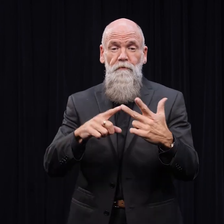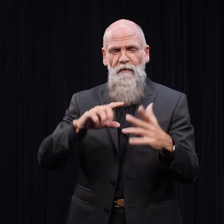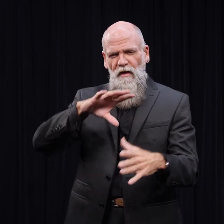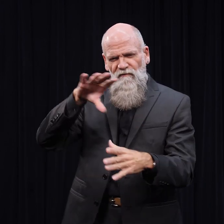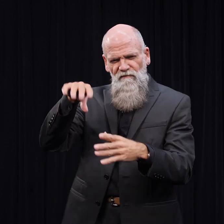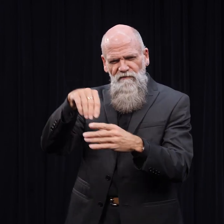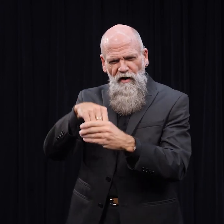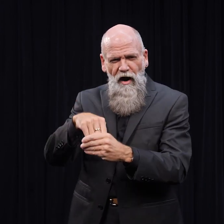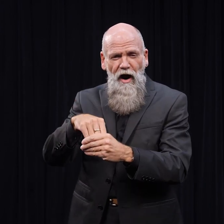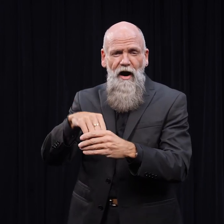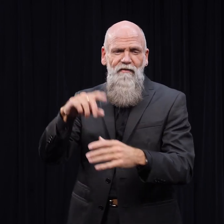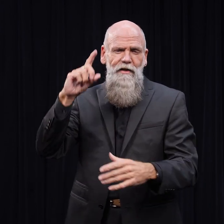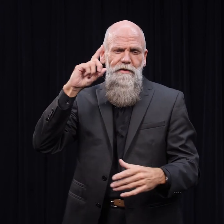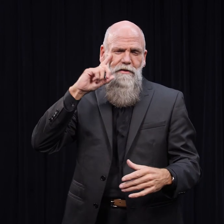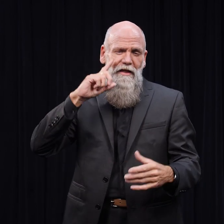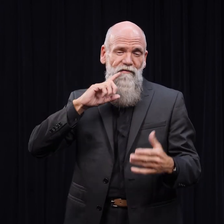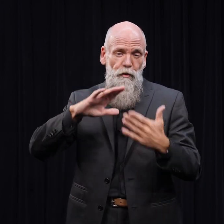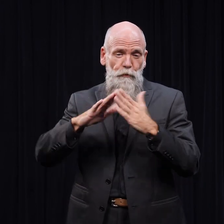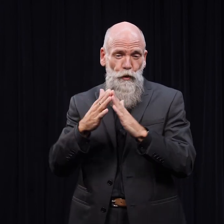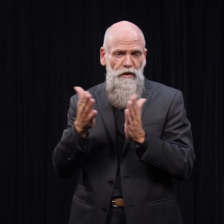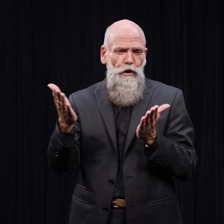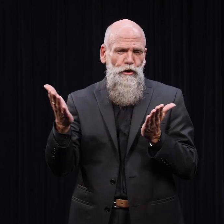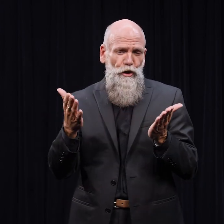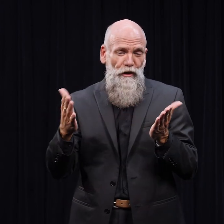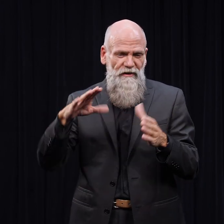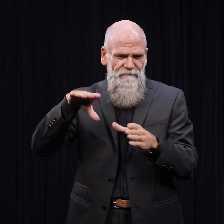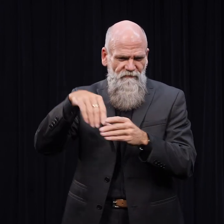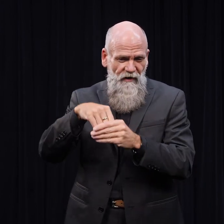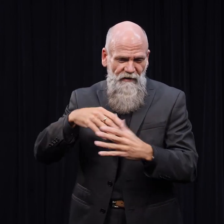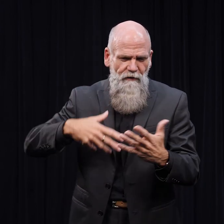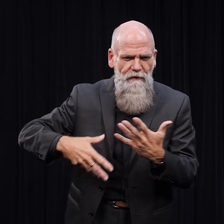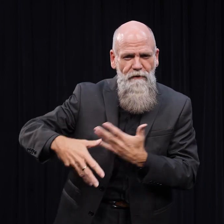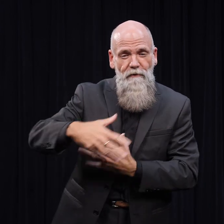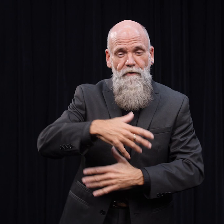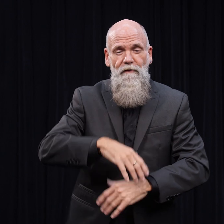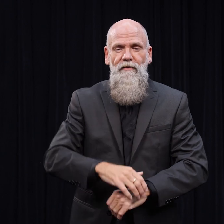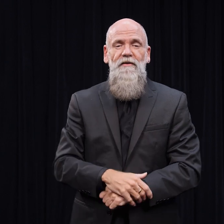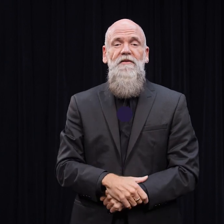in service with the Deaf Community.